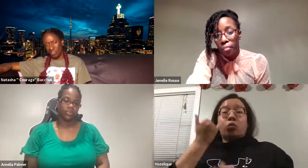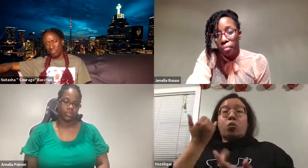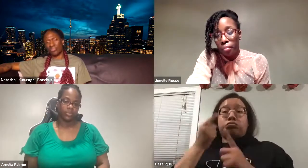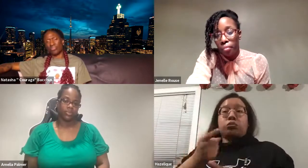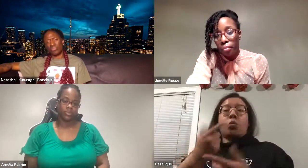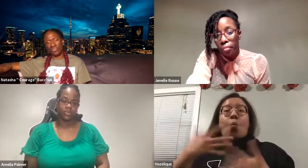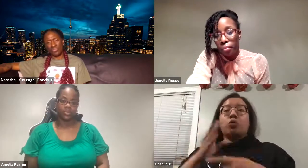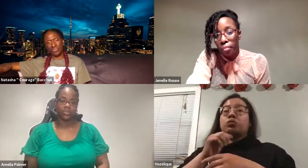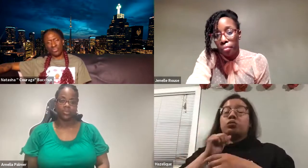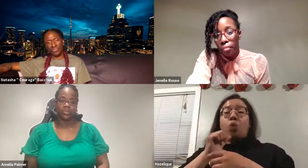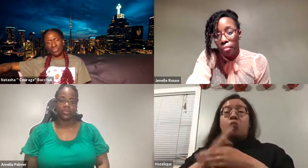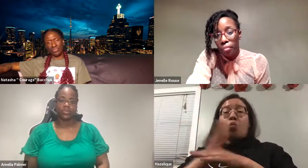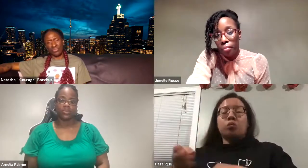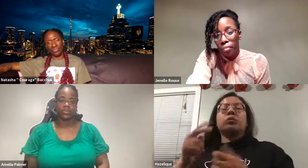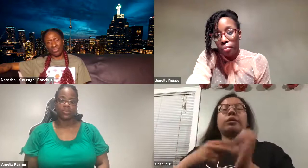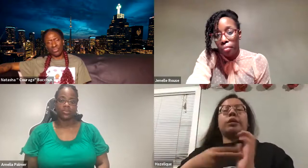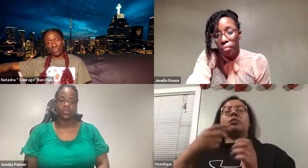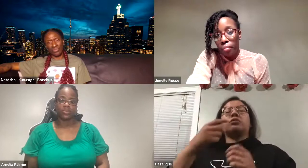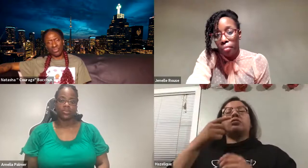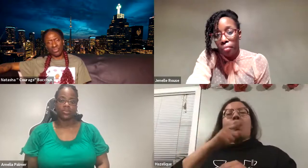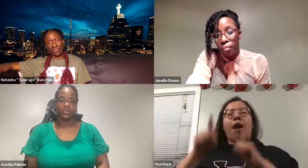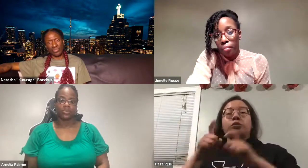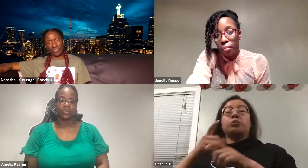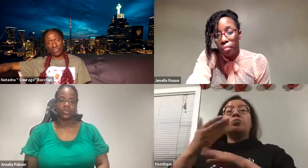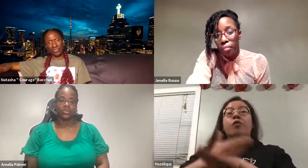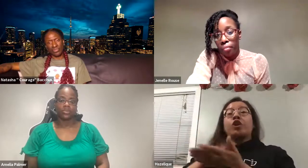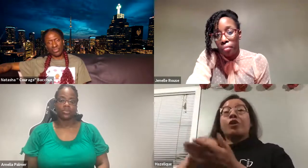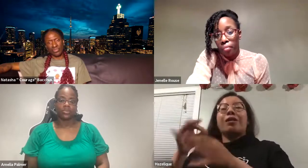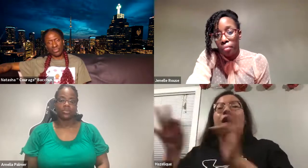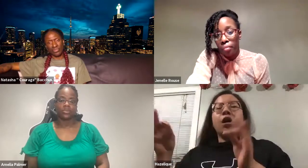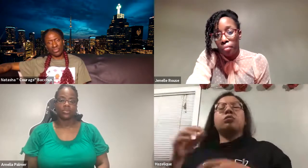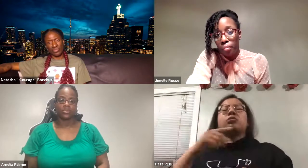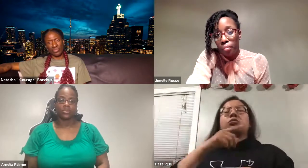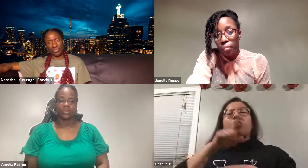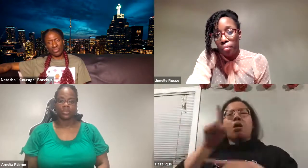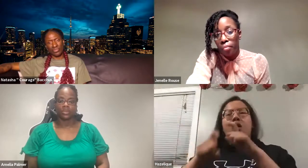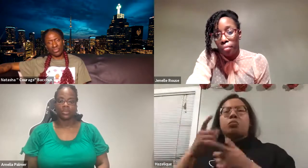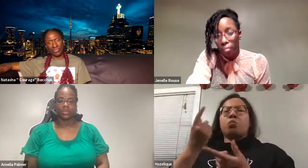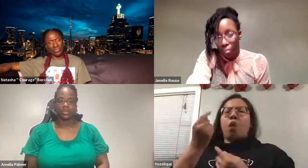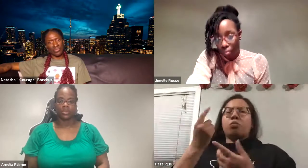cross the line. if you do want to learn, you just have to be respectful. before you learn